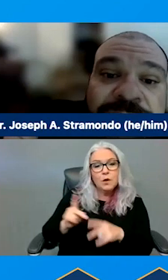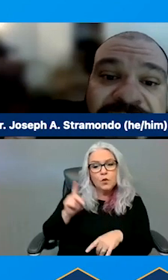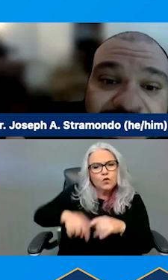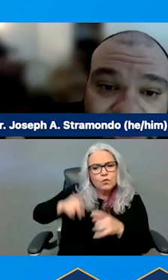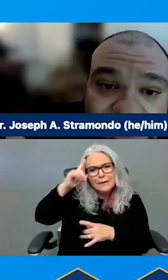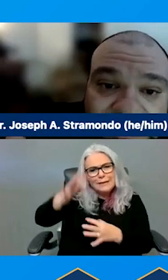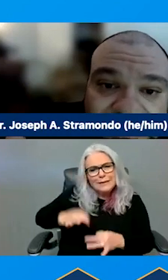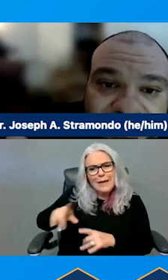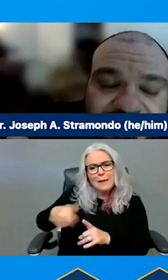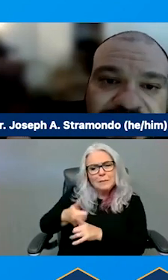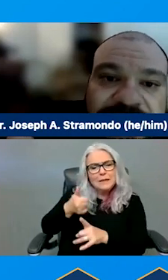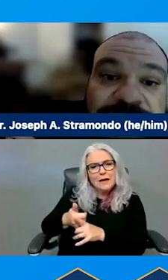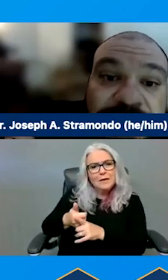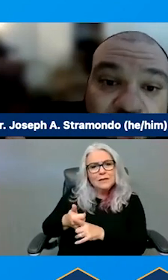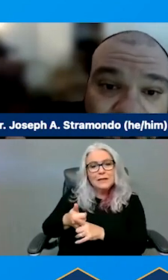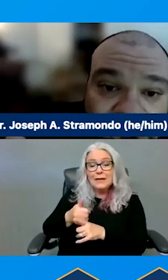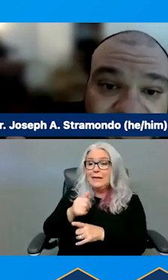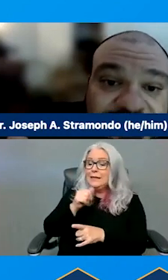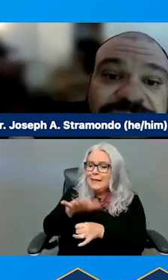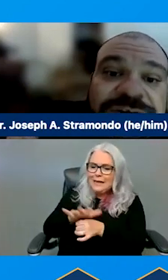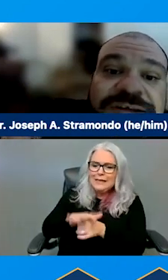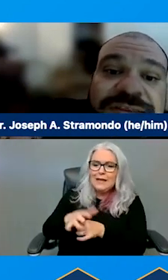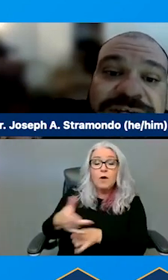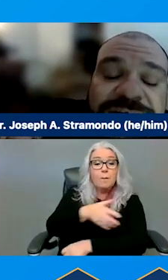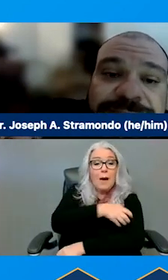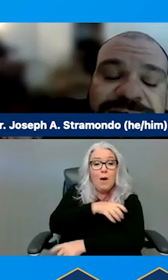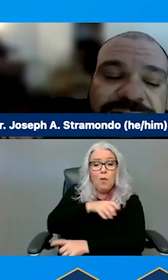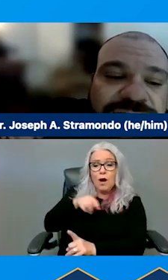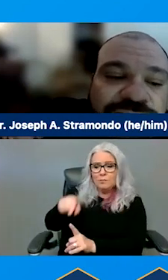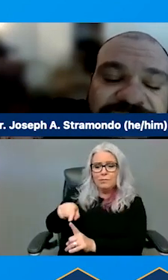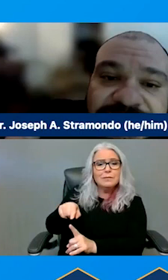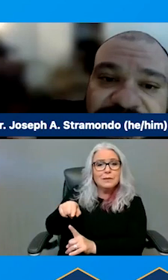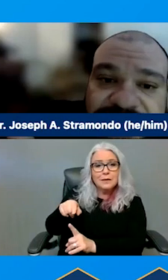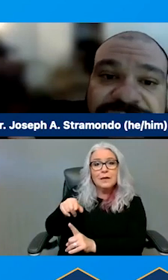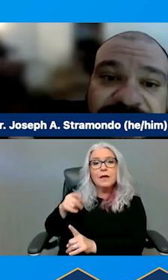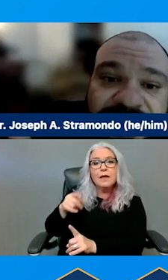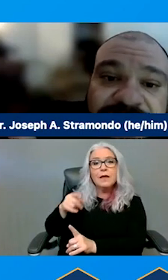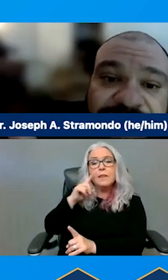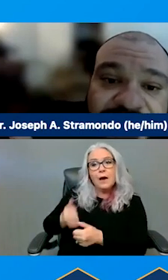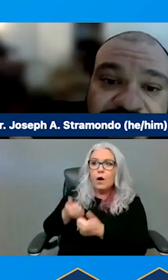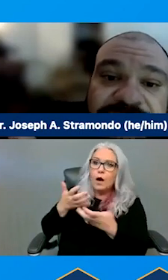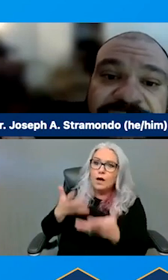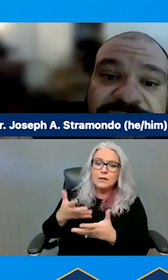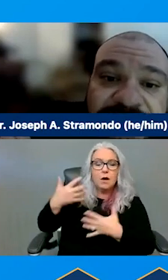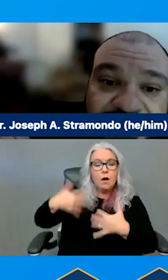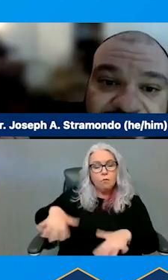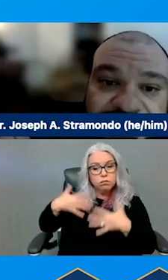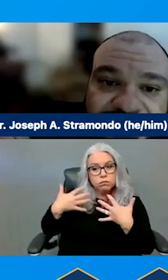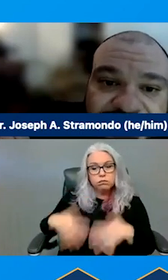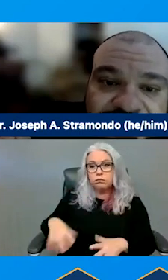disabled people. That lack of power is what caused the ridiculously high infection and